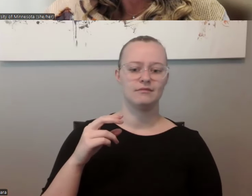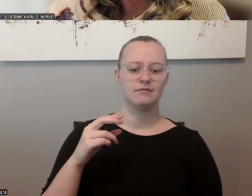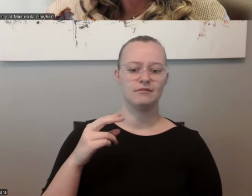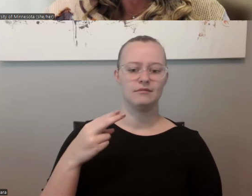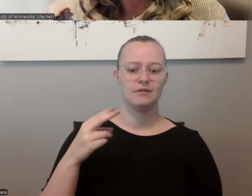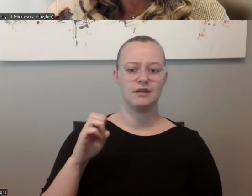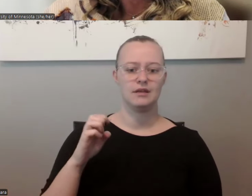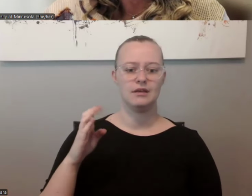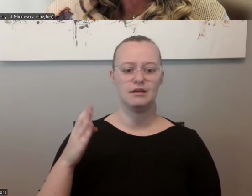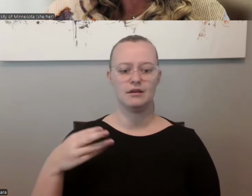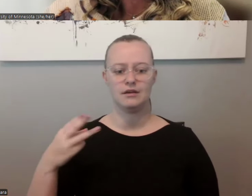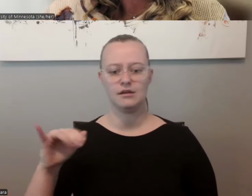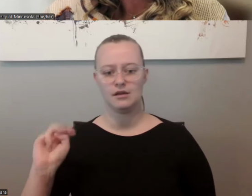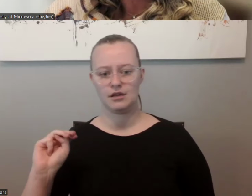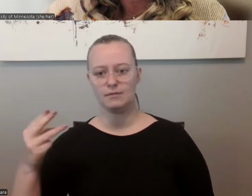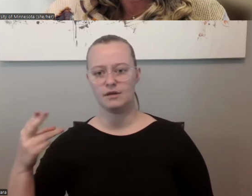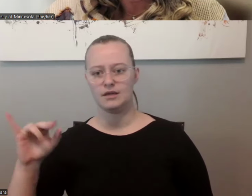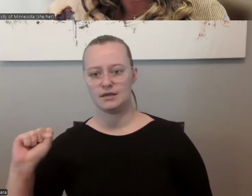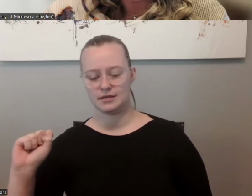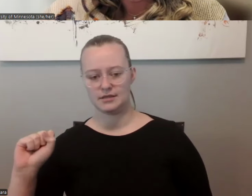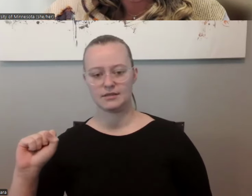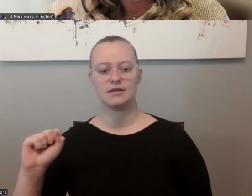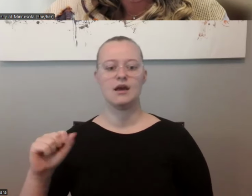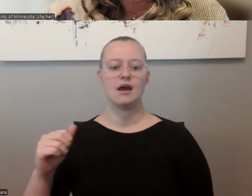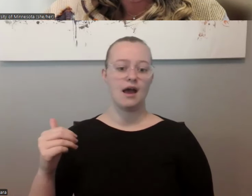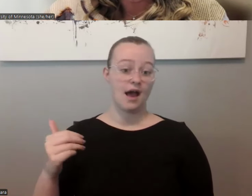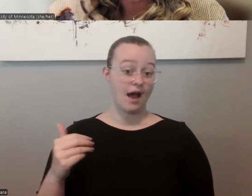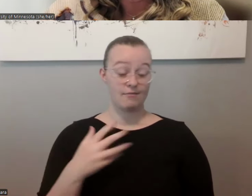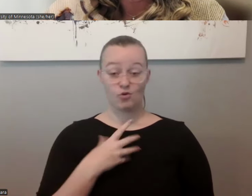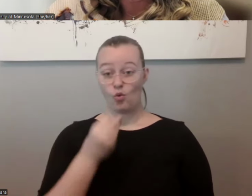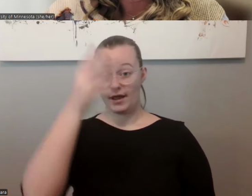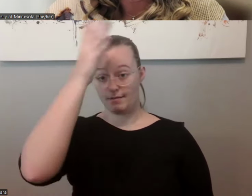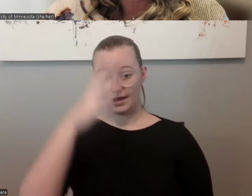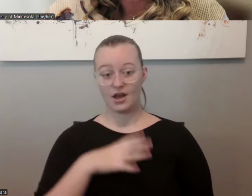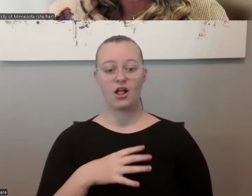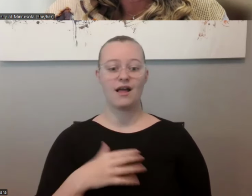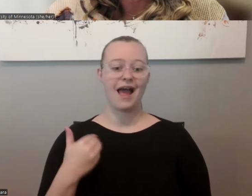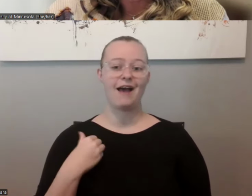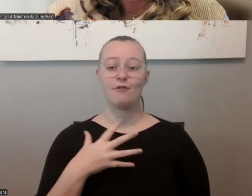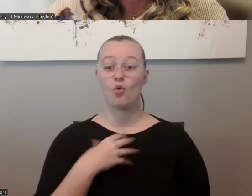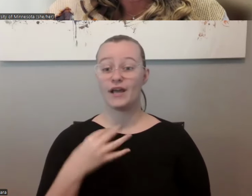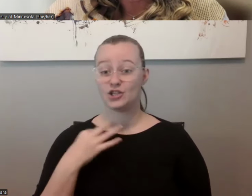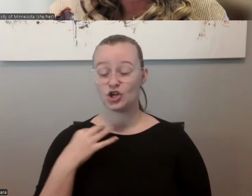56 year old male with black hair and I'm wearing a cream colored shirt and brown tie and I wear glasses.